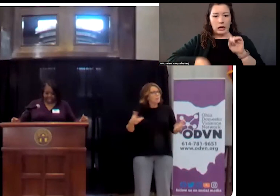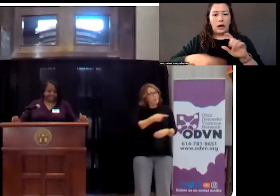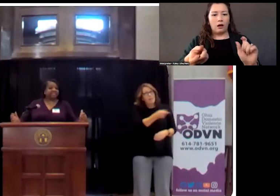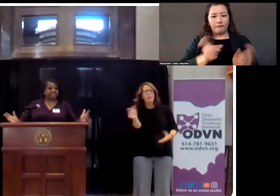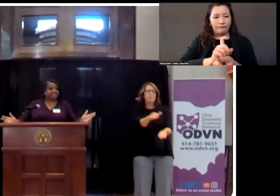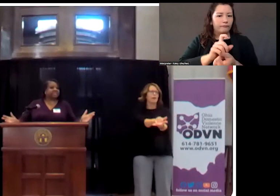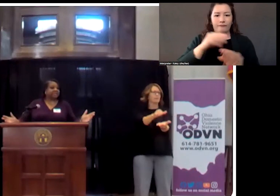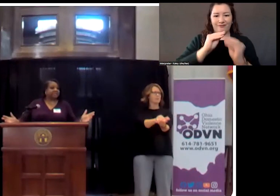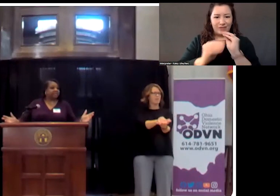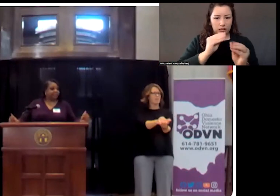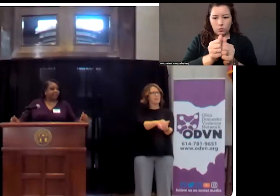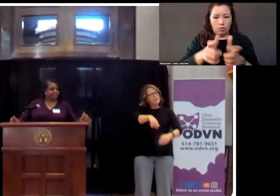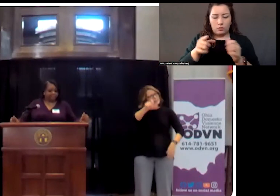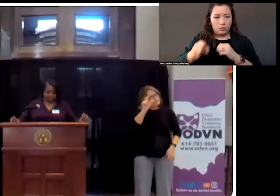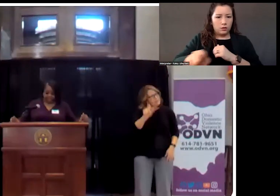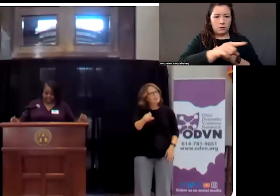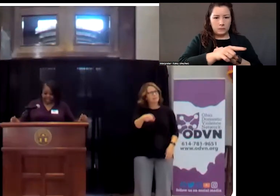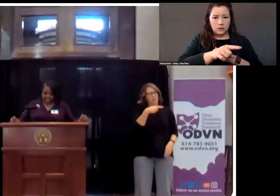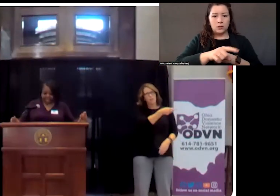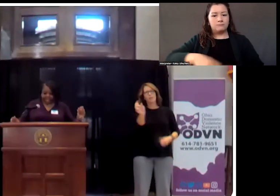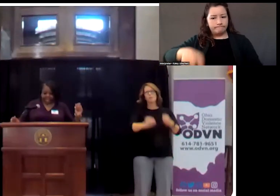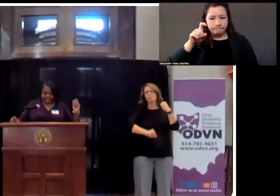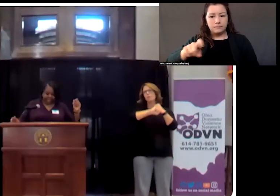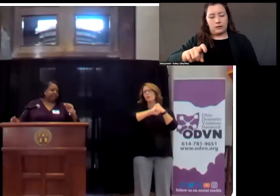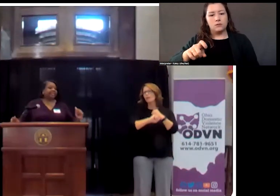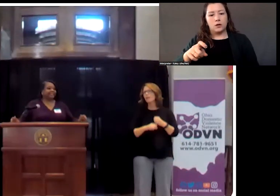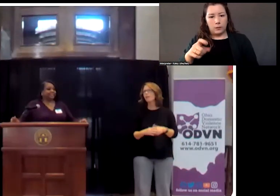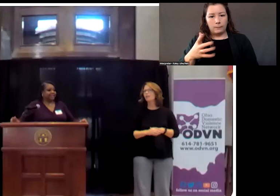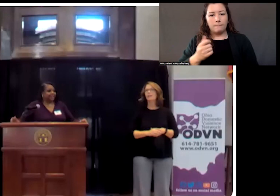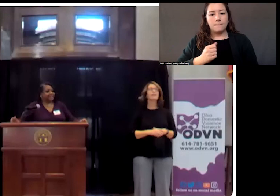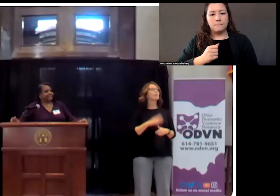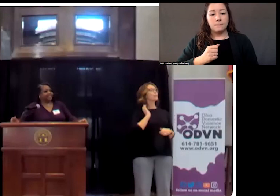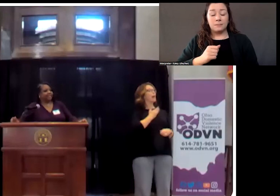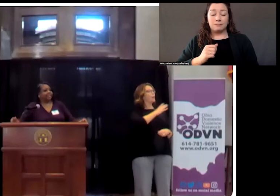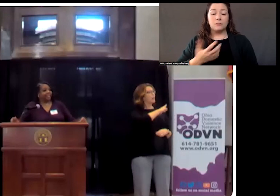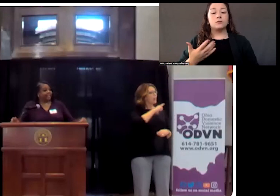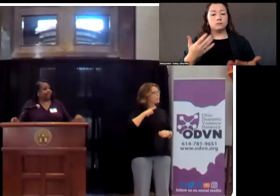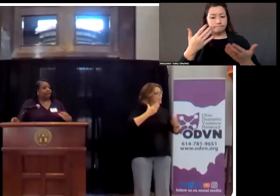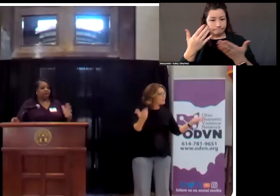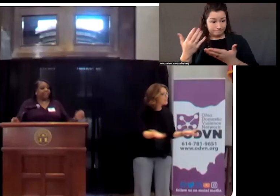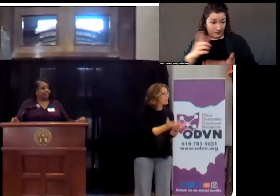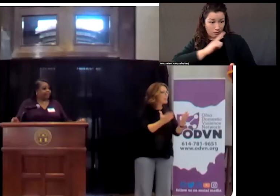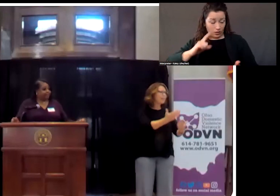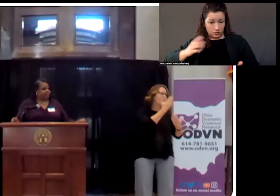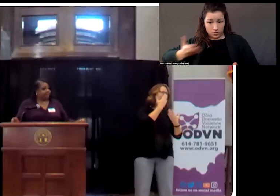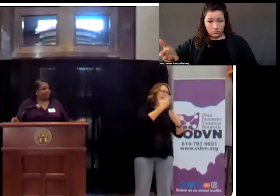It's necessary for them and to our legislators. Thank you for all that you do.